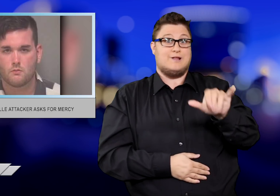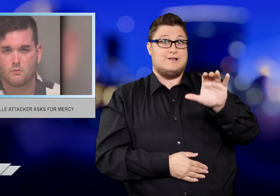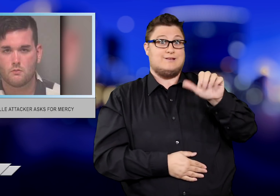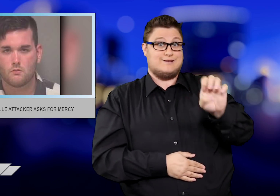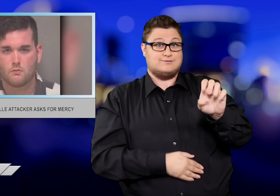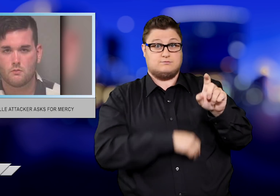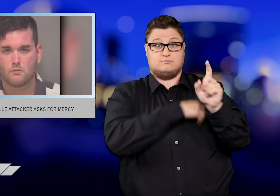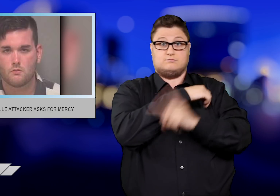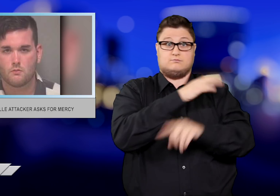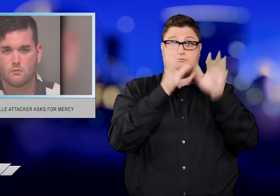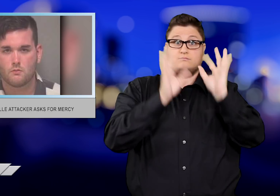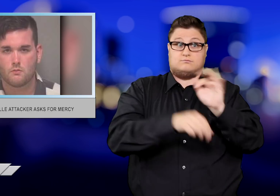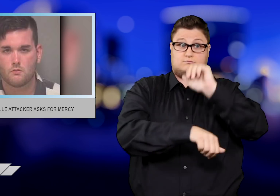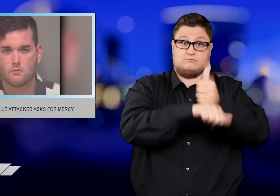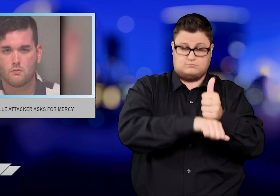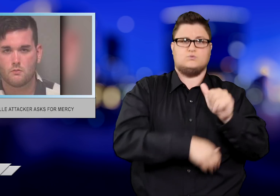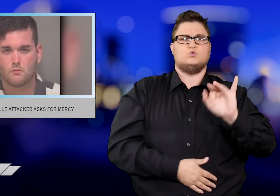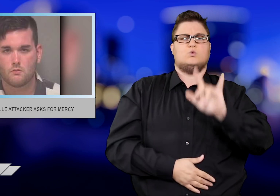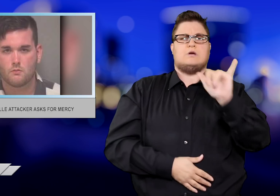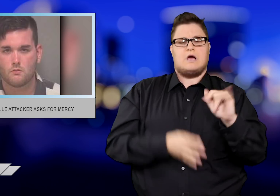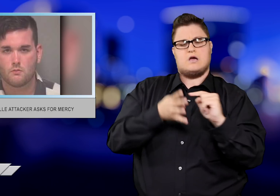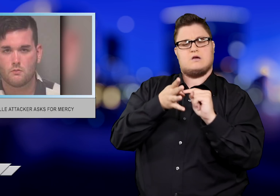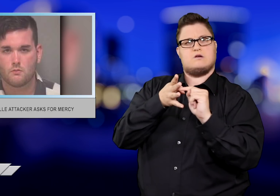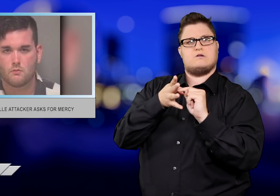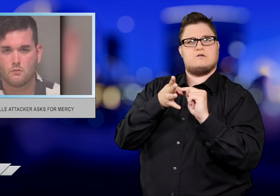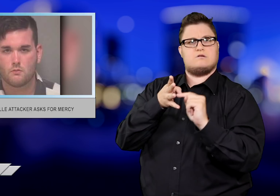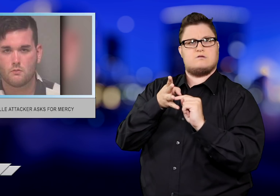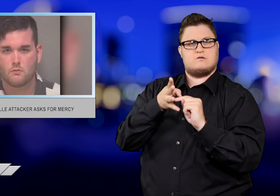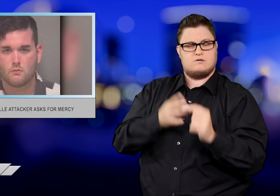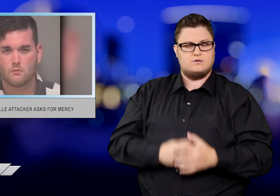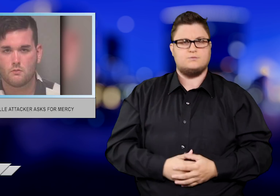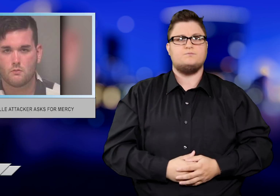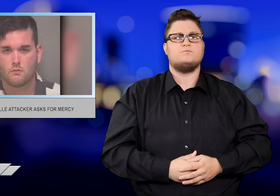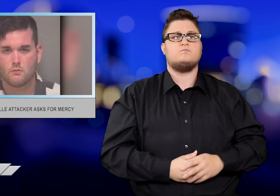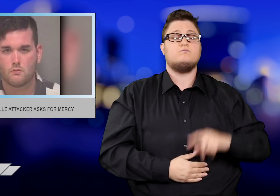Sentencing in that case is set for mid-July.